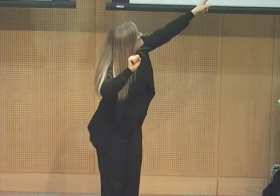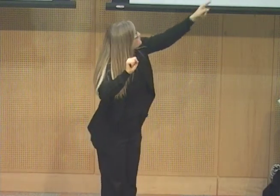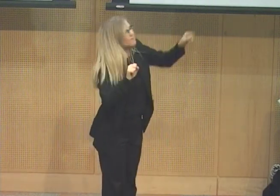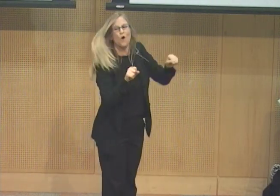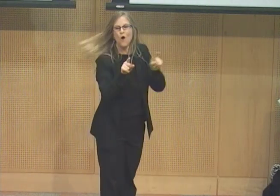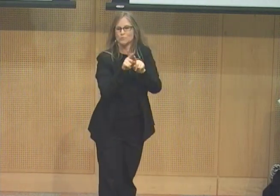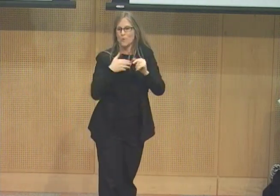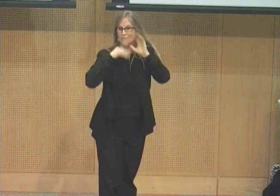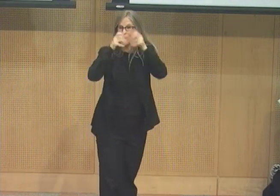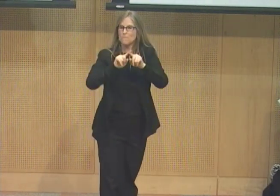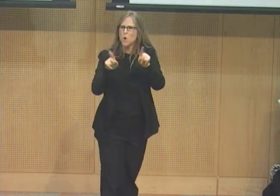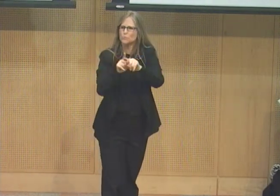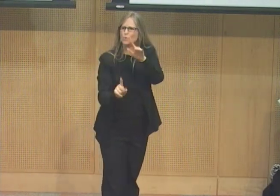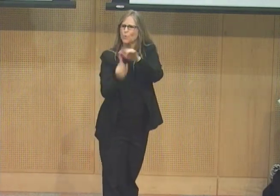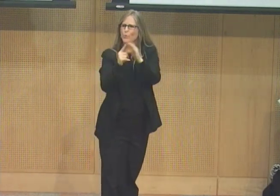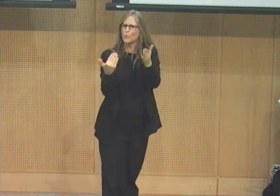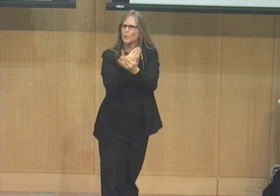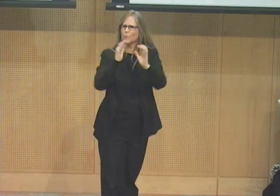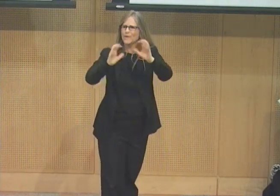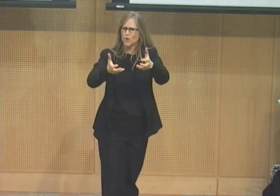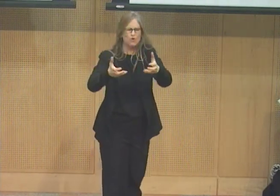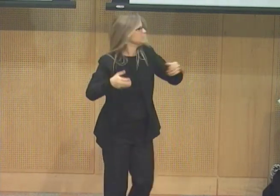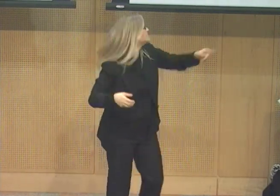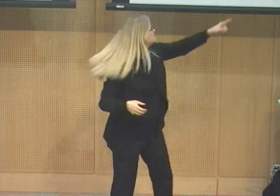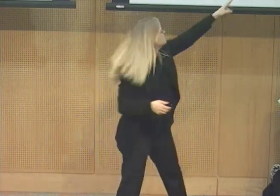and see the categories, but a new category,